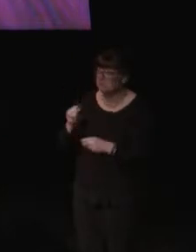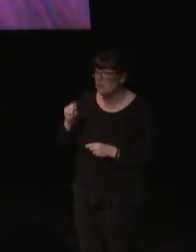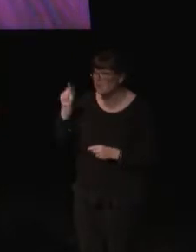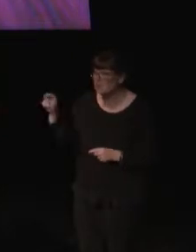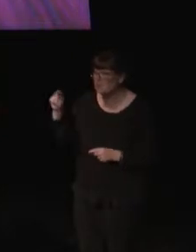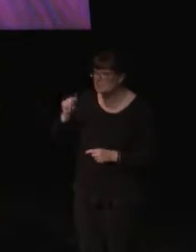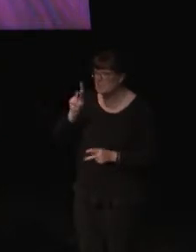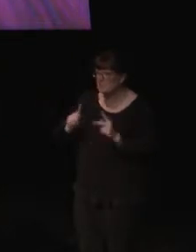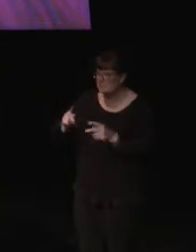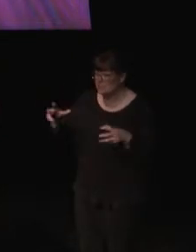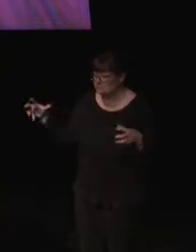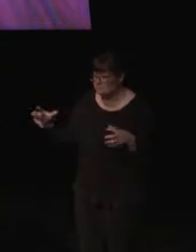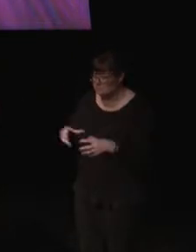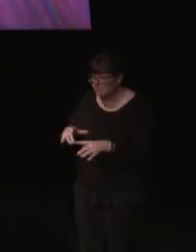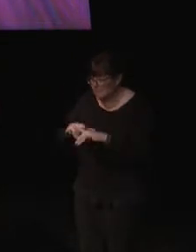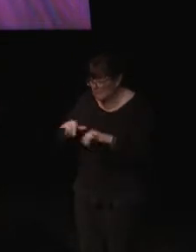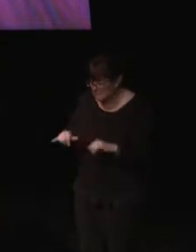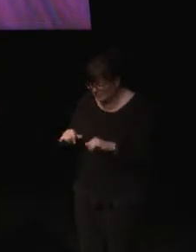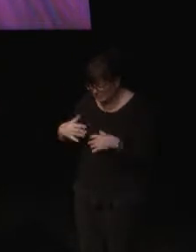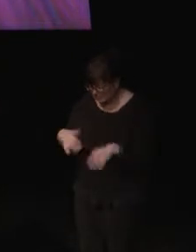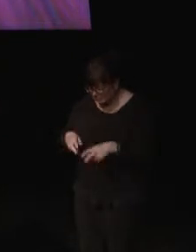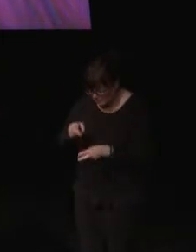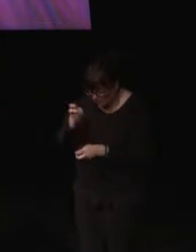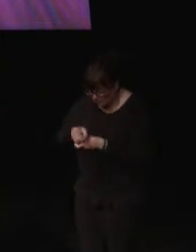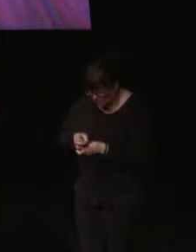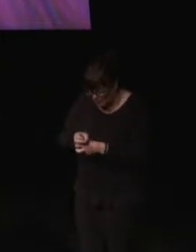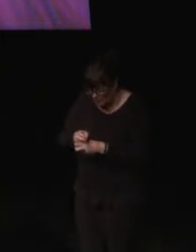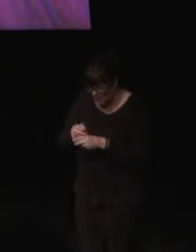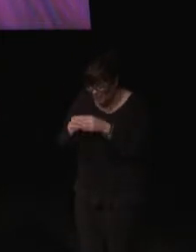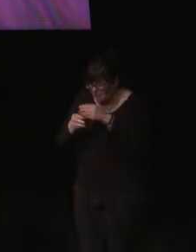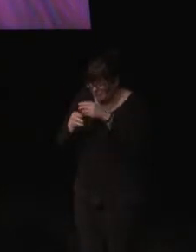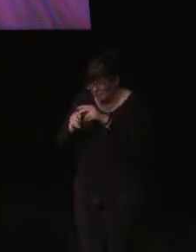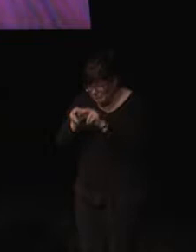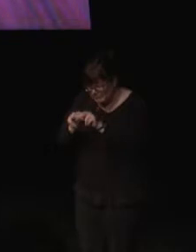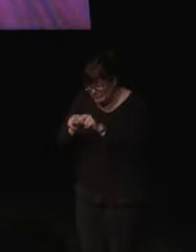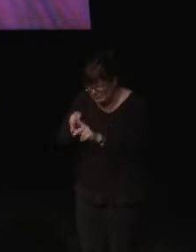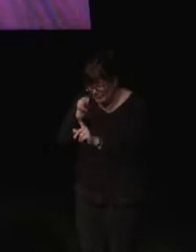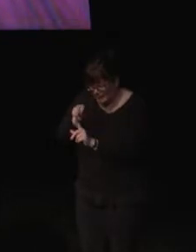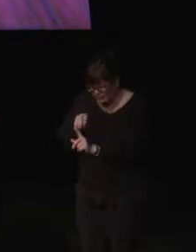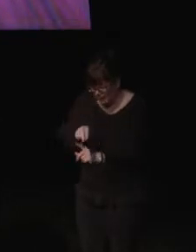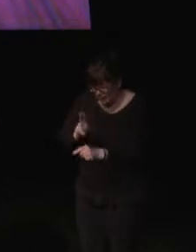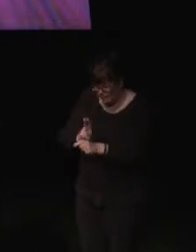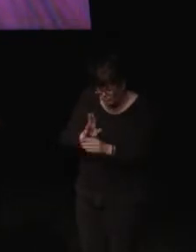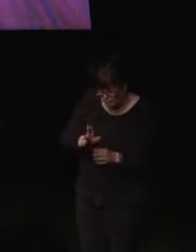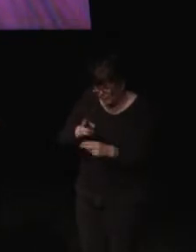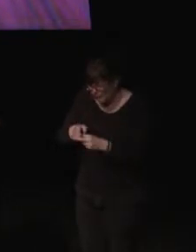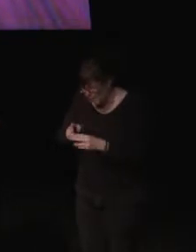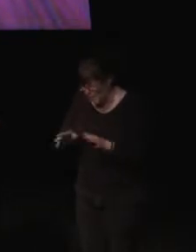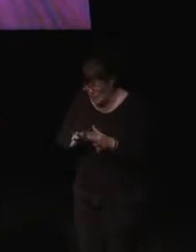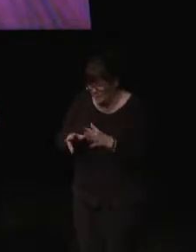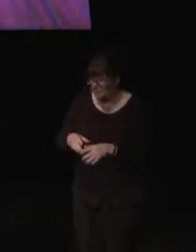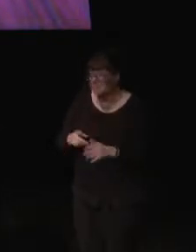it can potentially be hard to keep track of all the users and all their names. So, sometimes, iconography can be helpful.